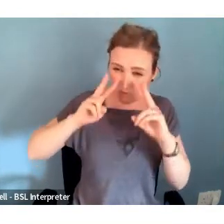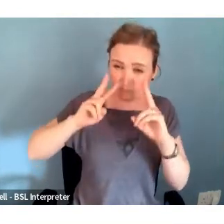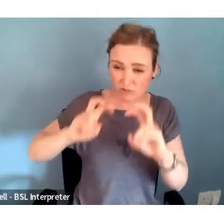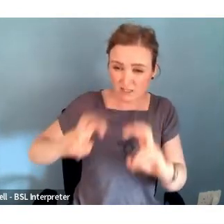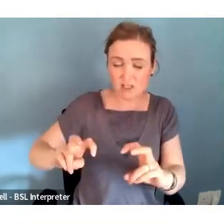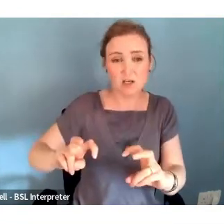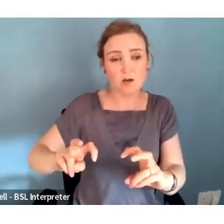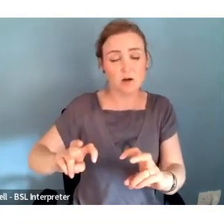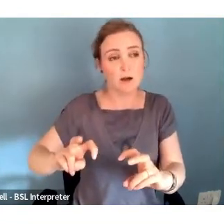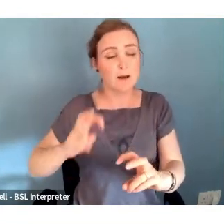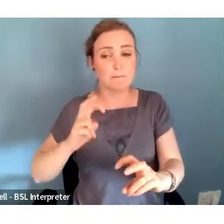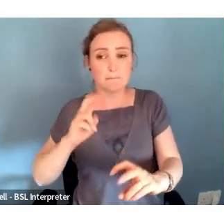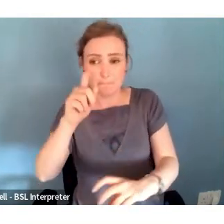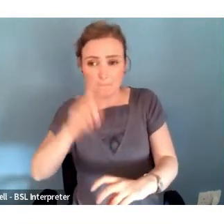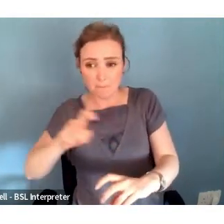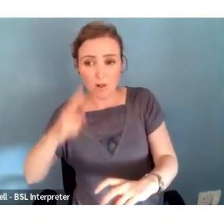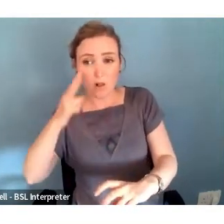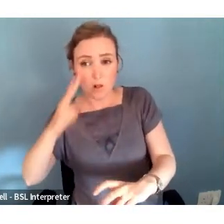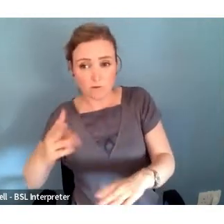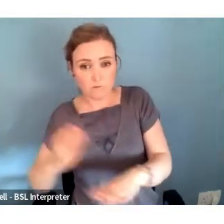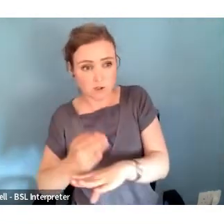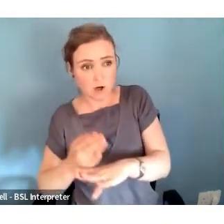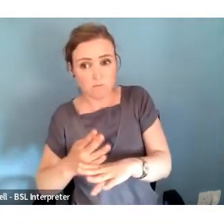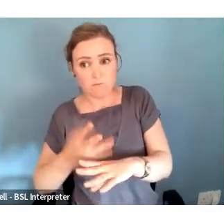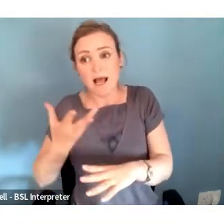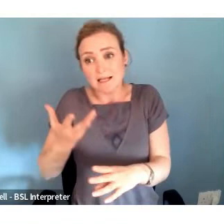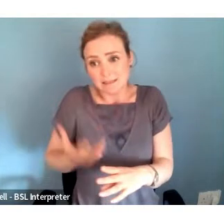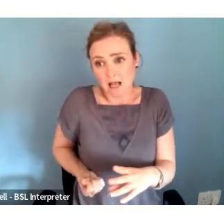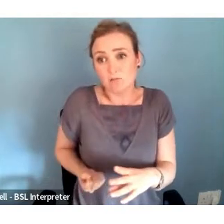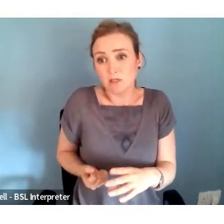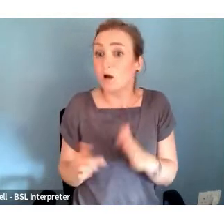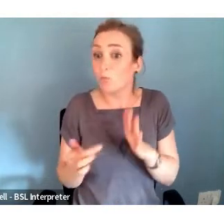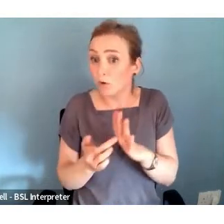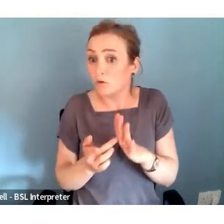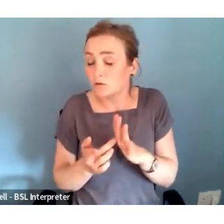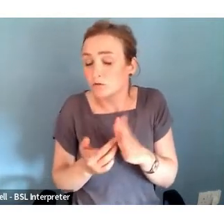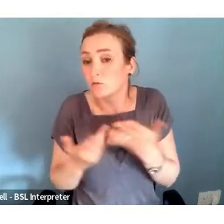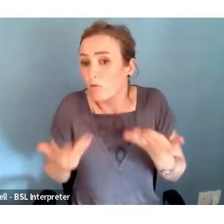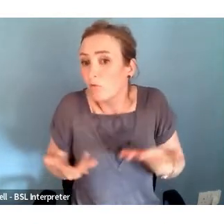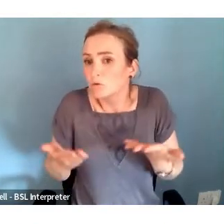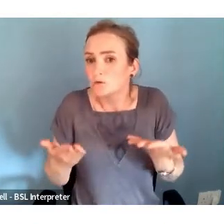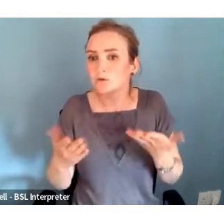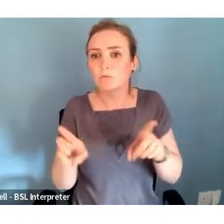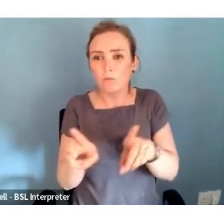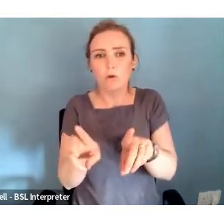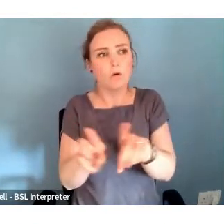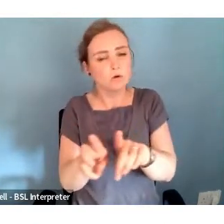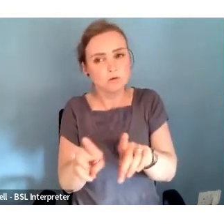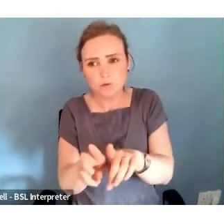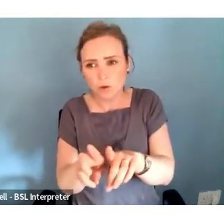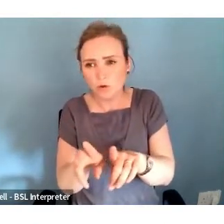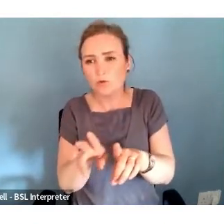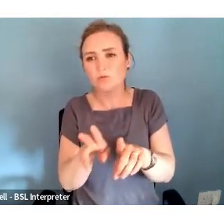, salary is in that list but not always top. Usually it is things like will I feel valued,